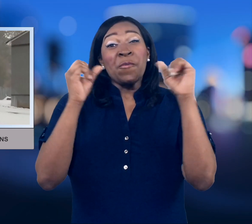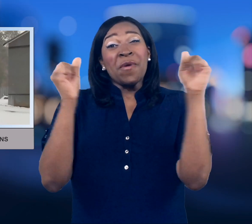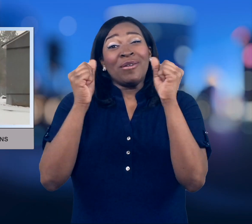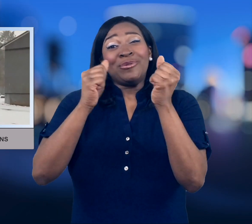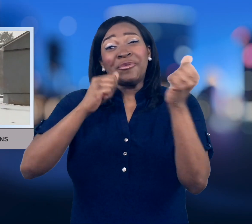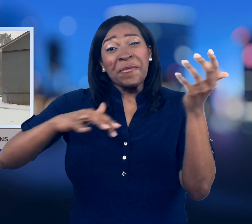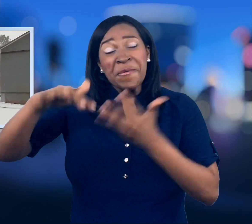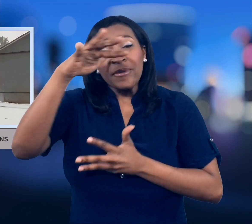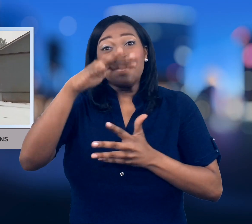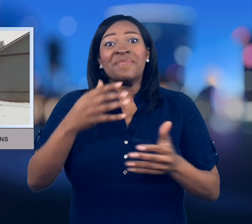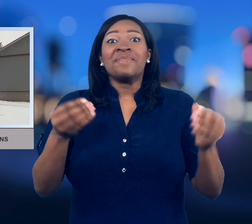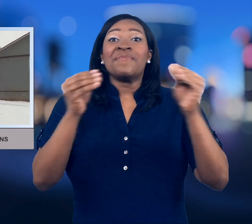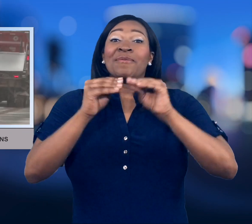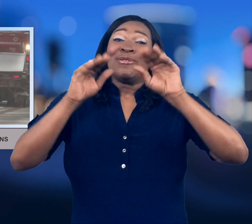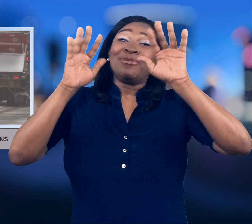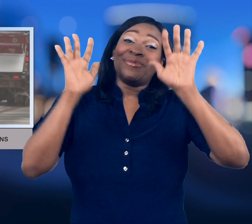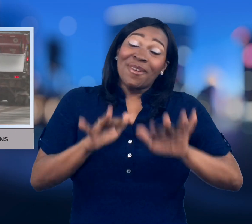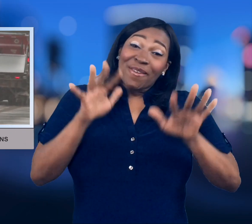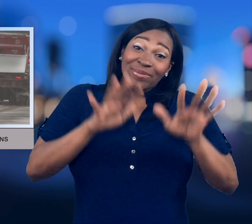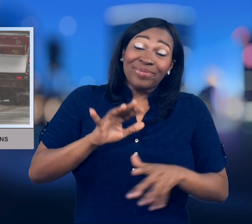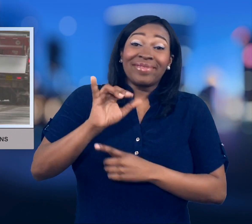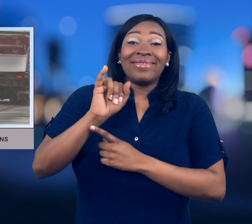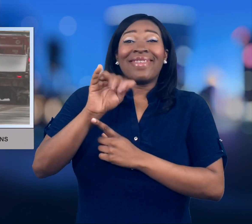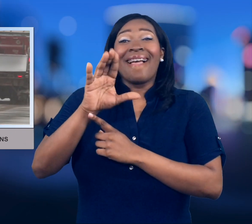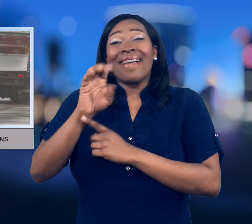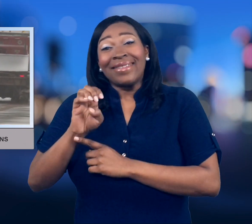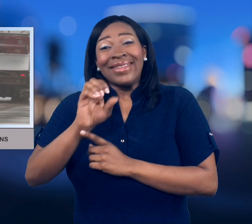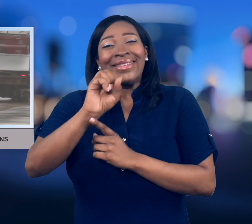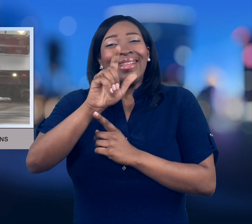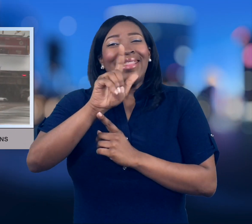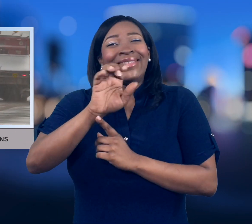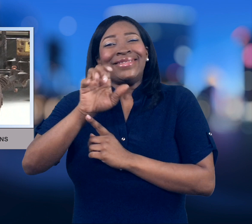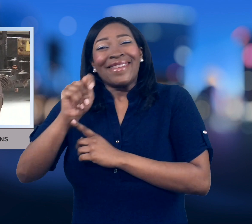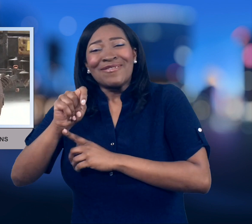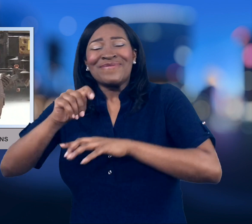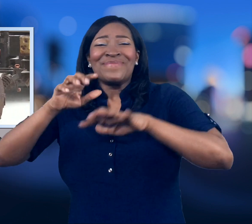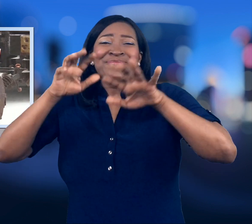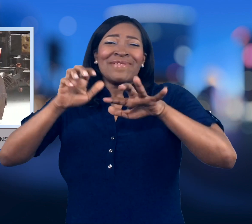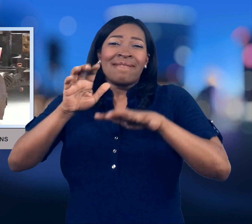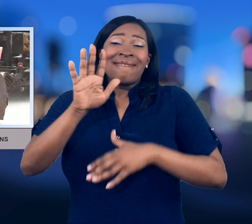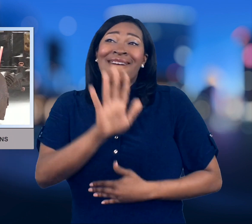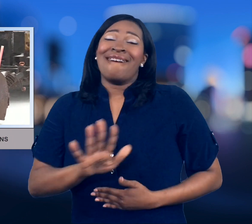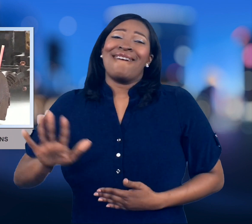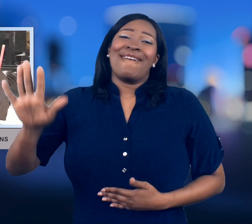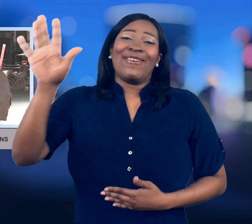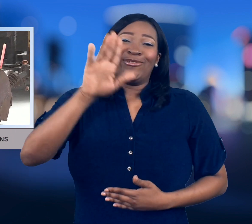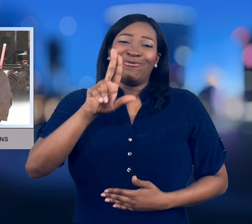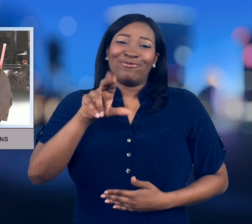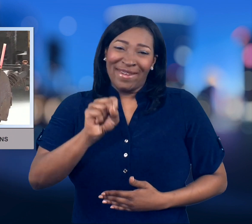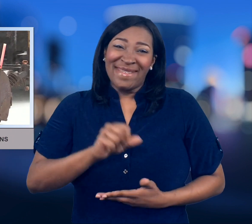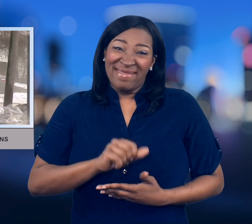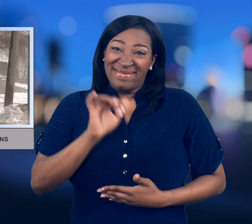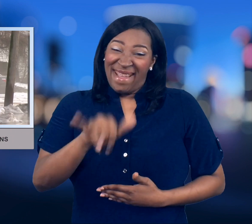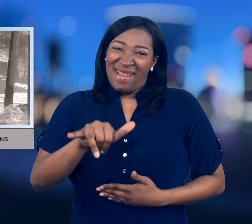More winter storms are bringing snow, ice, sleet and rain across parts of the US and